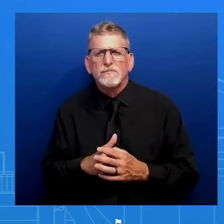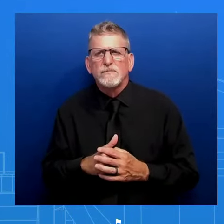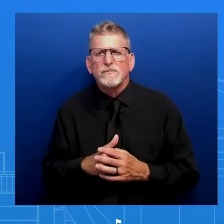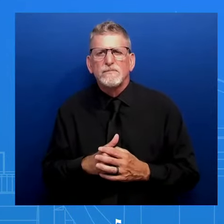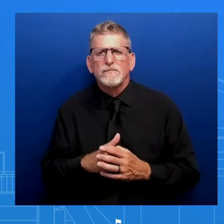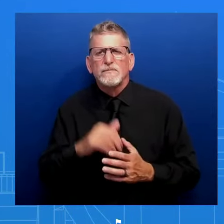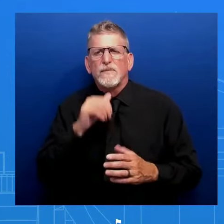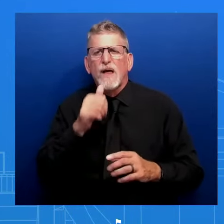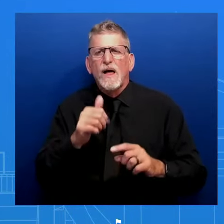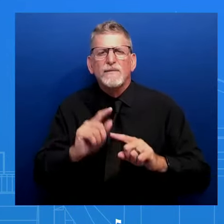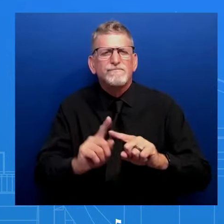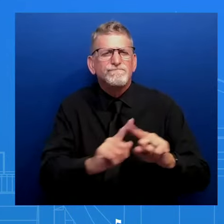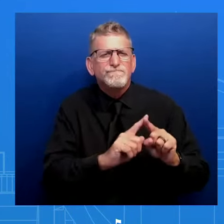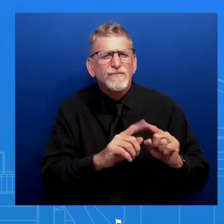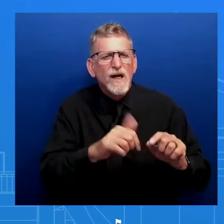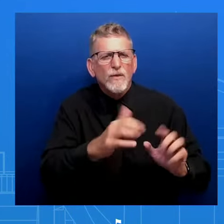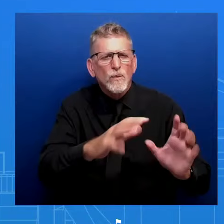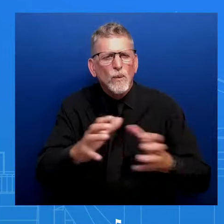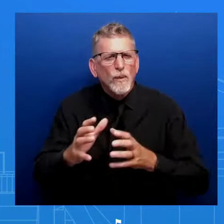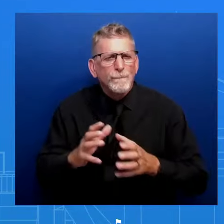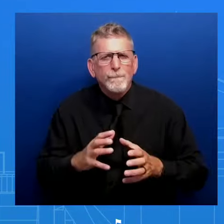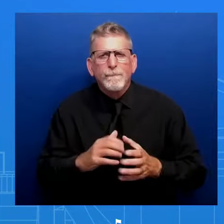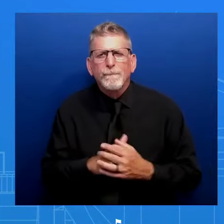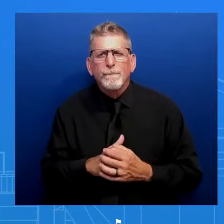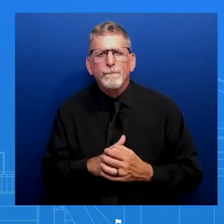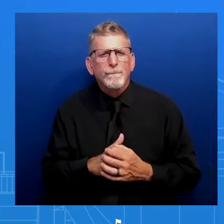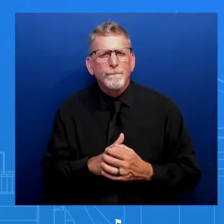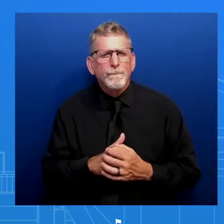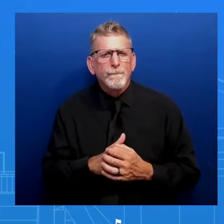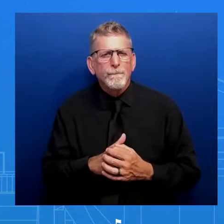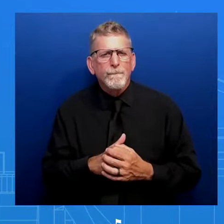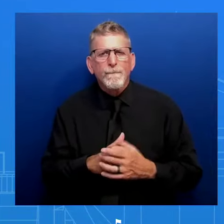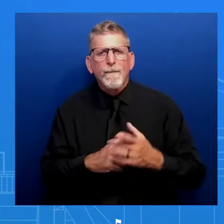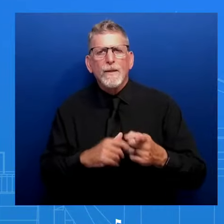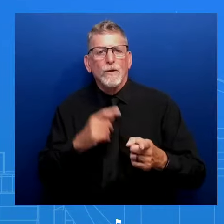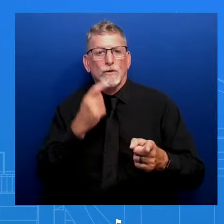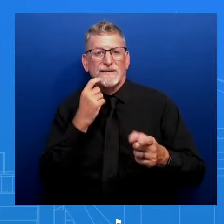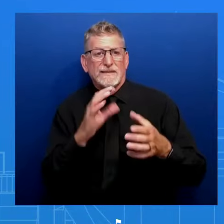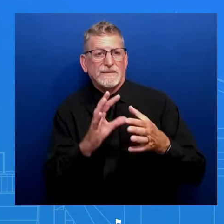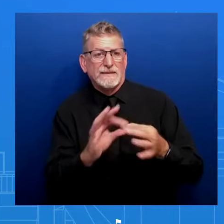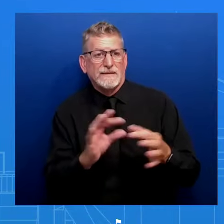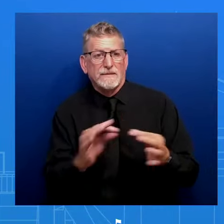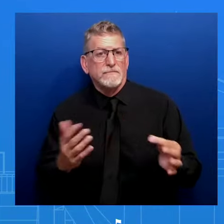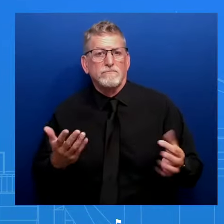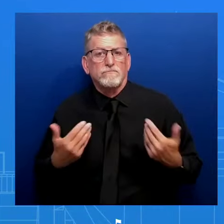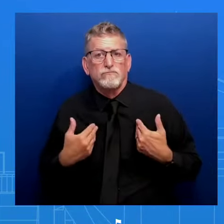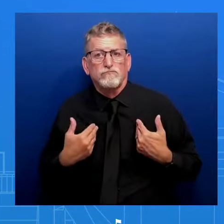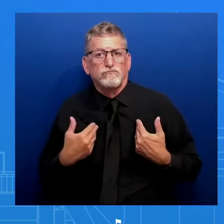that you just laid out there. That said, it's been no secret, and we've talked about it many times,